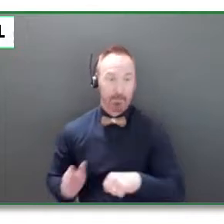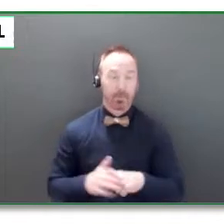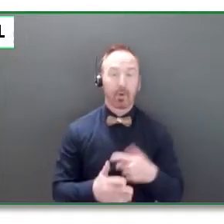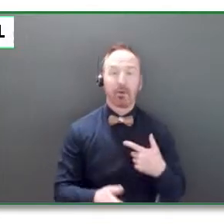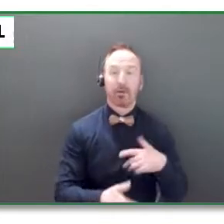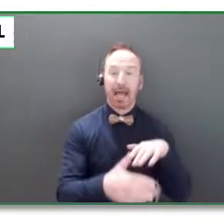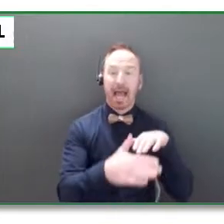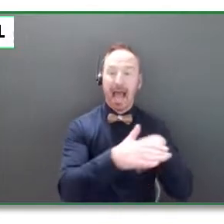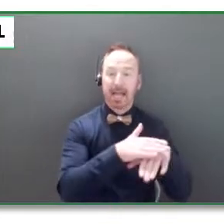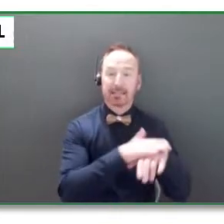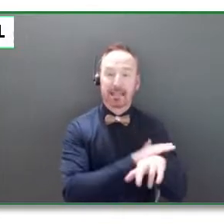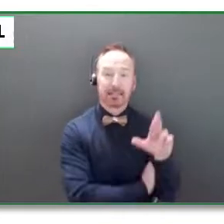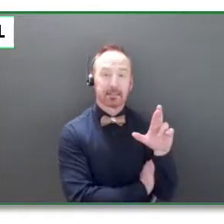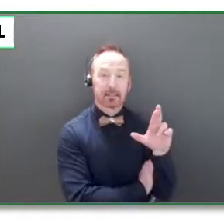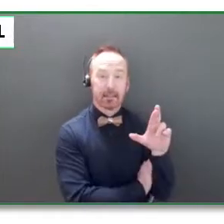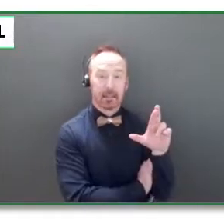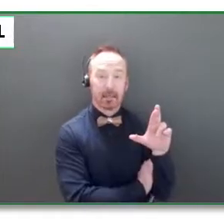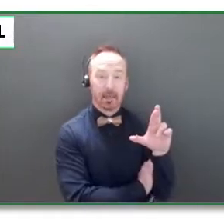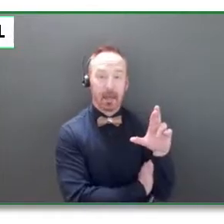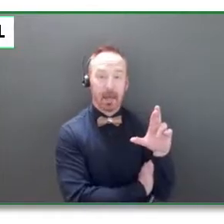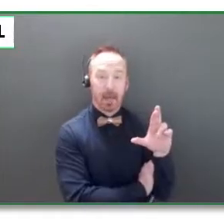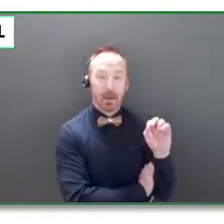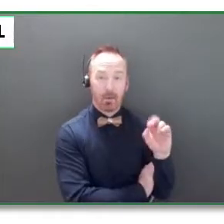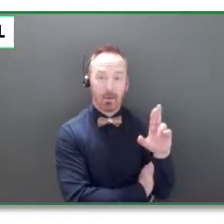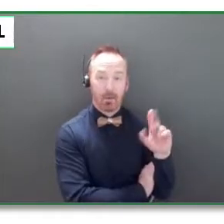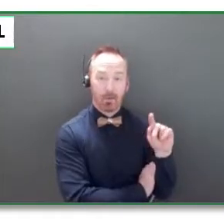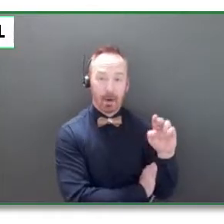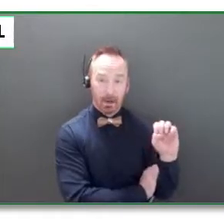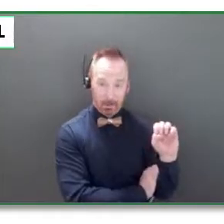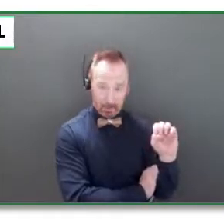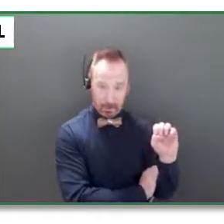different specific features